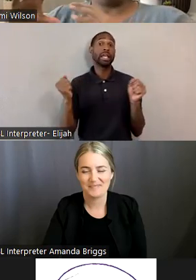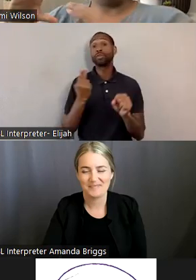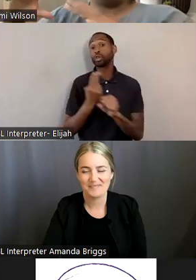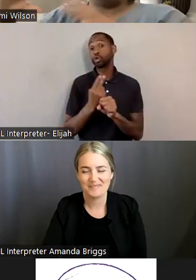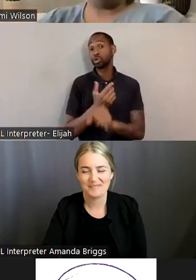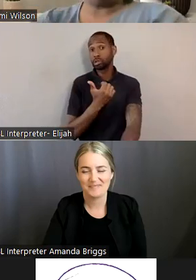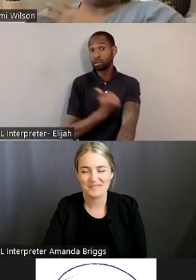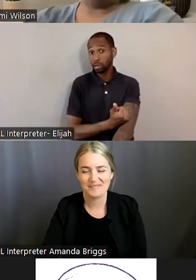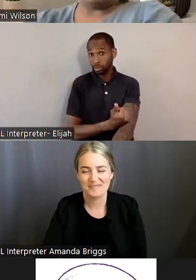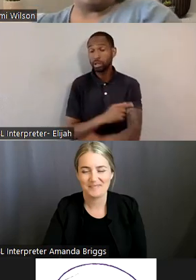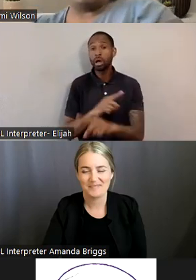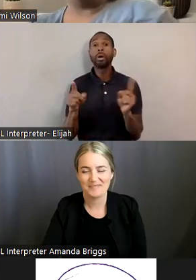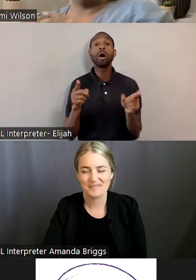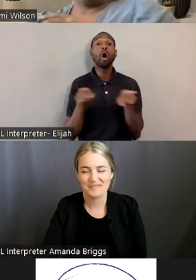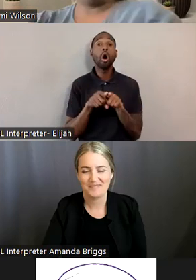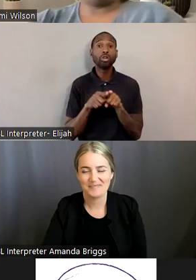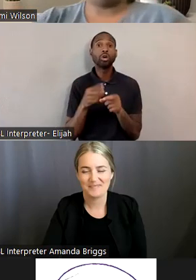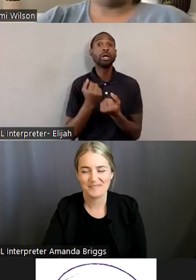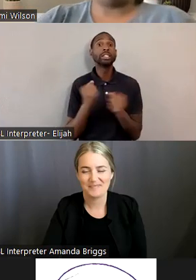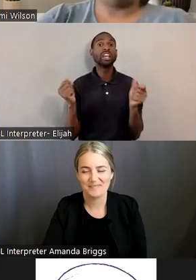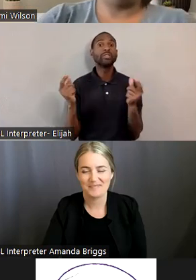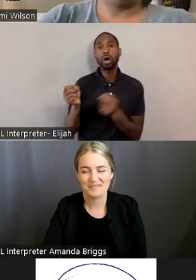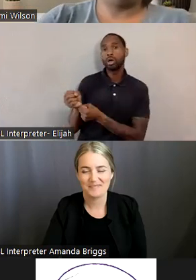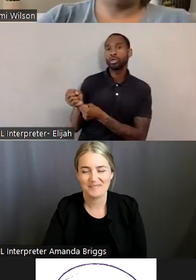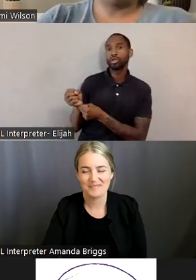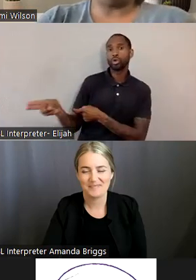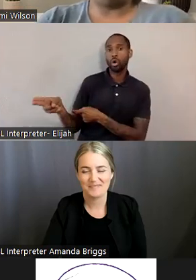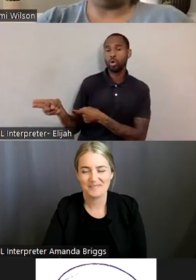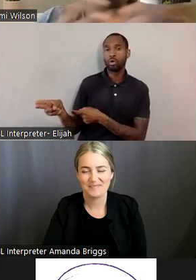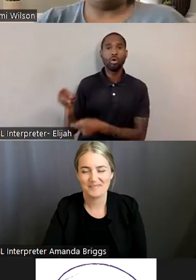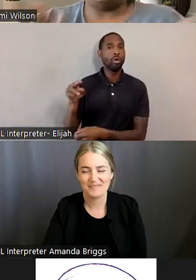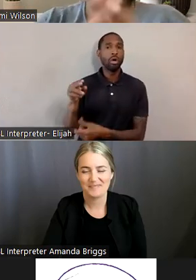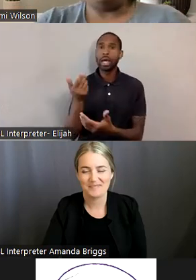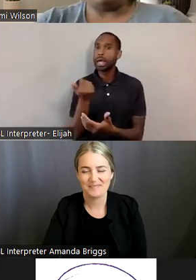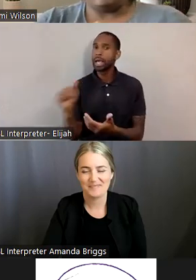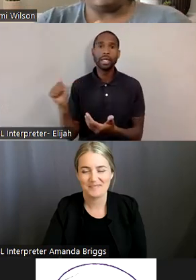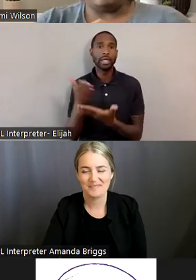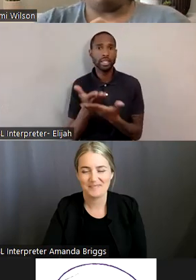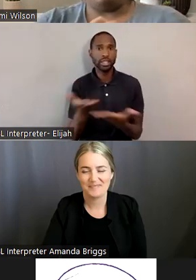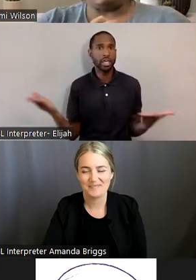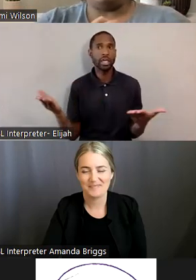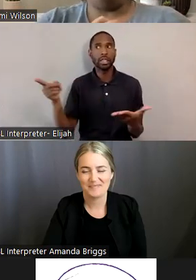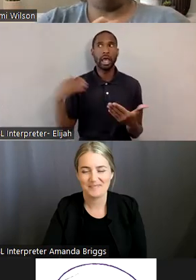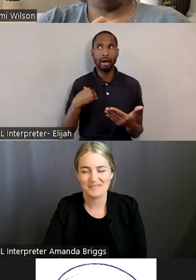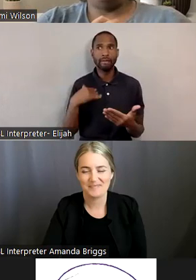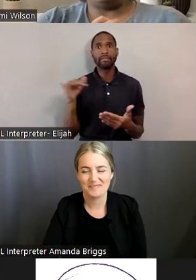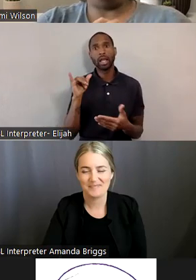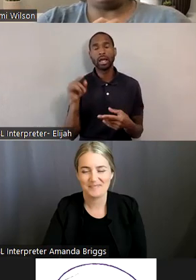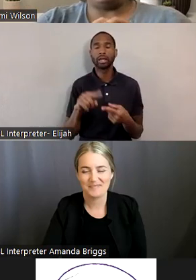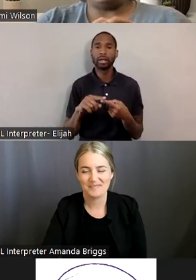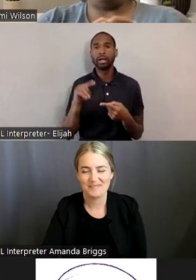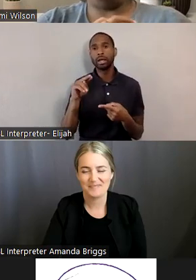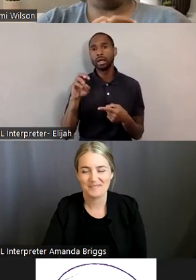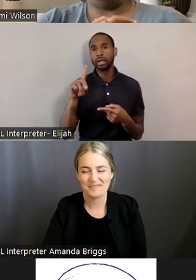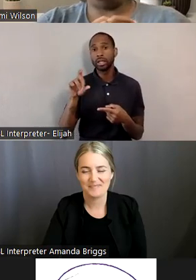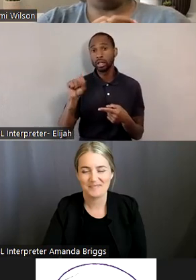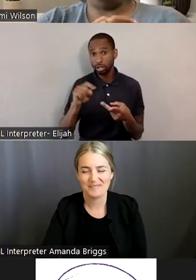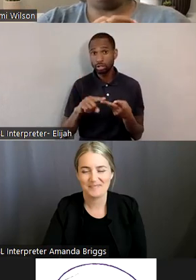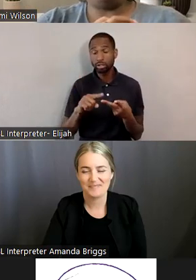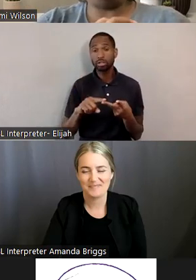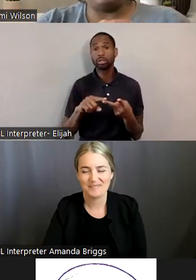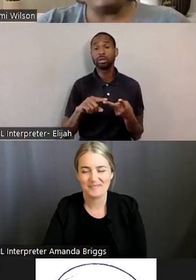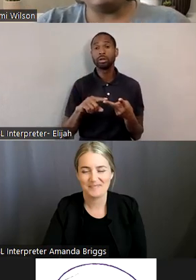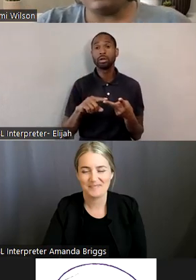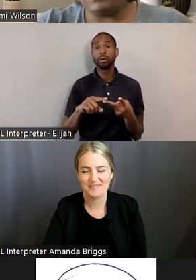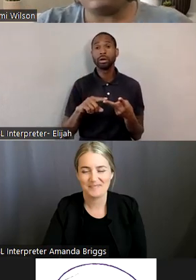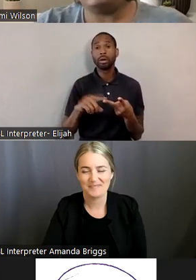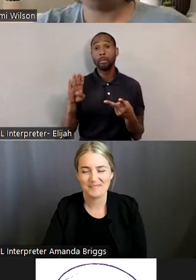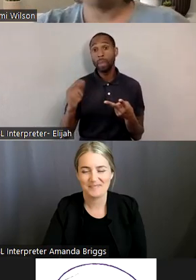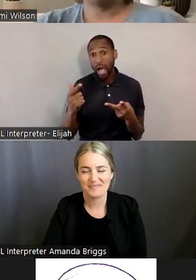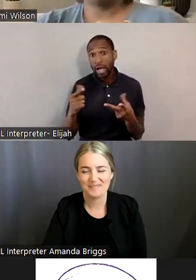that they may have as far as administering those substances.